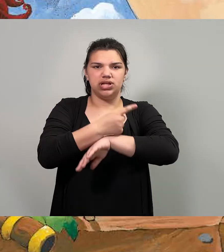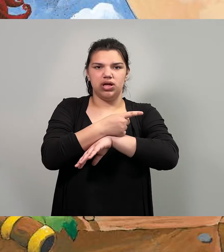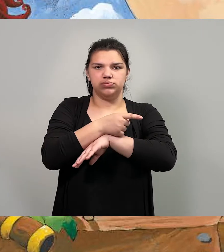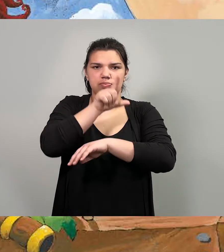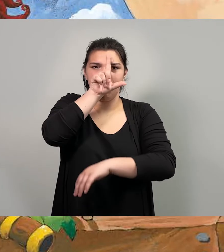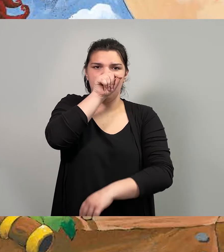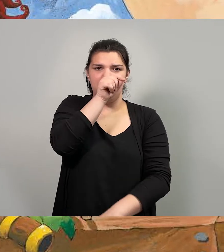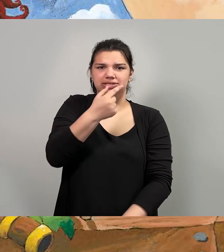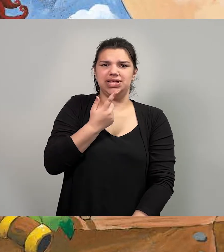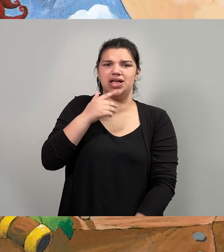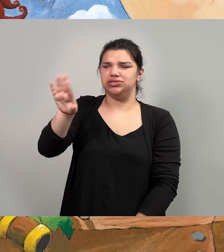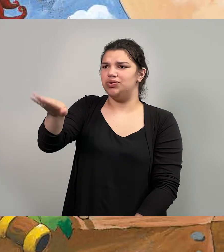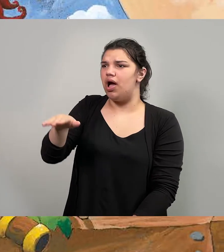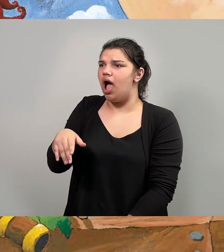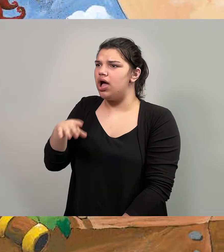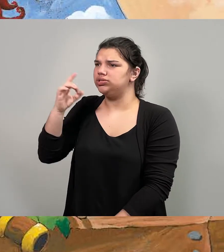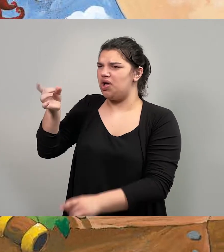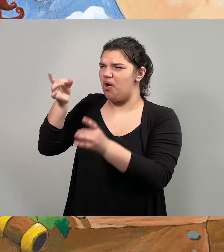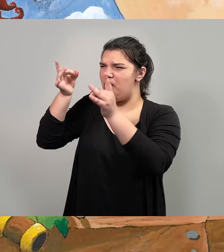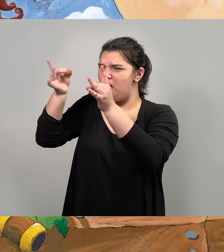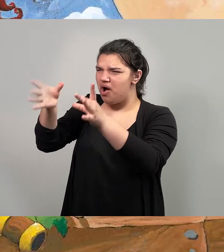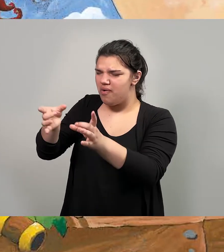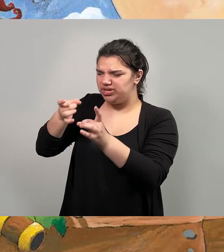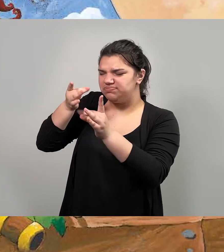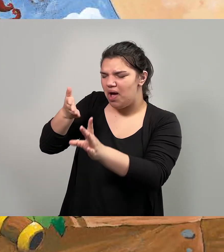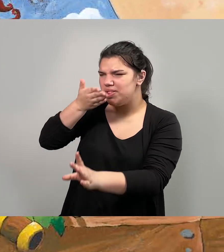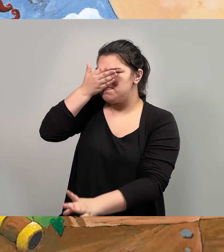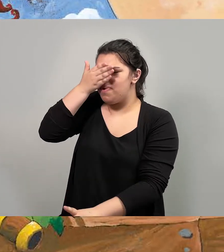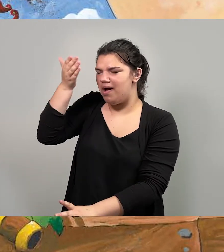One day parrot Polly said to the terrible horrible smelly pirate,